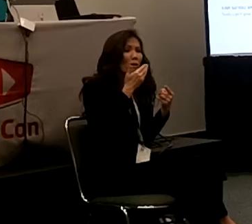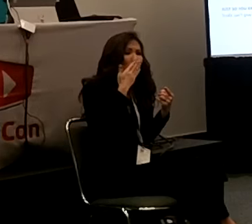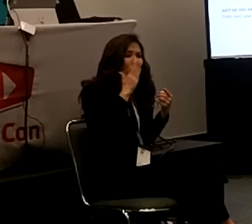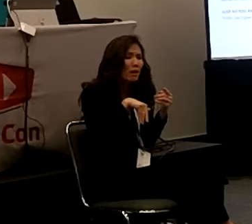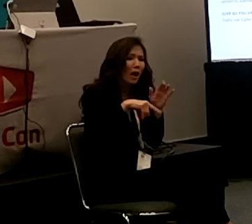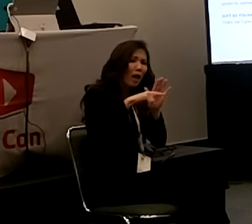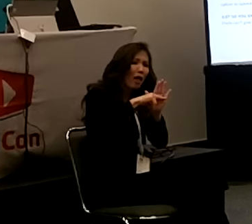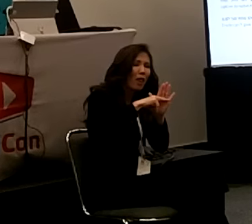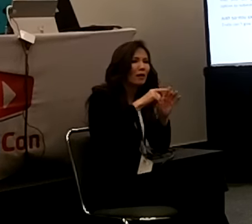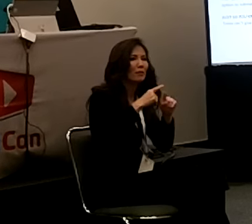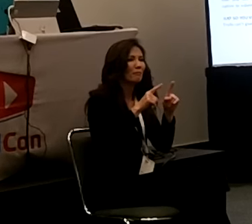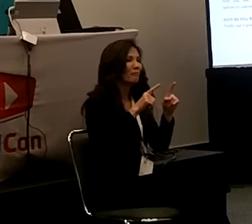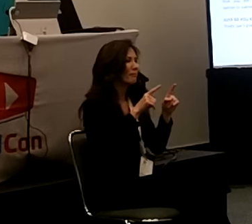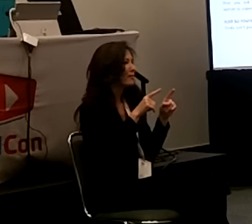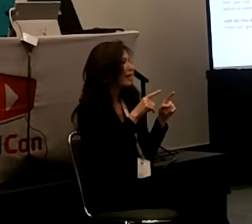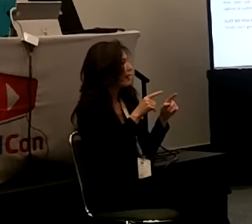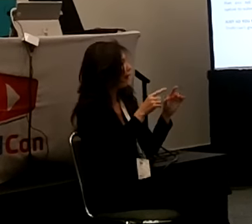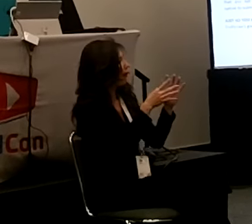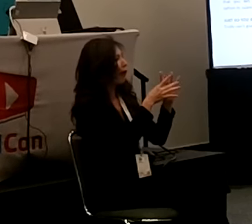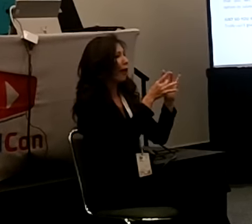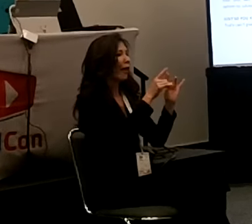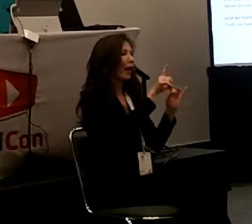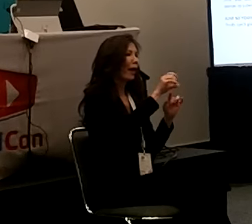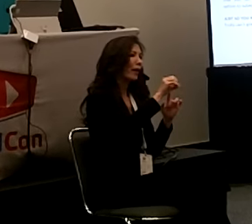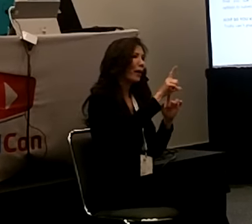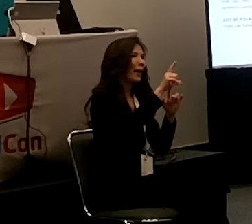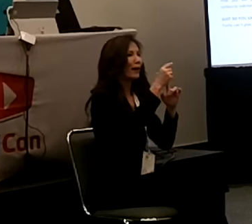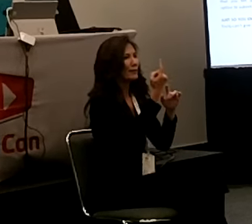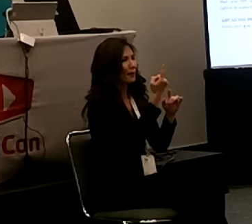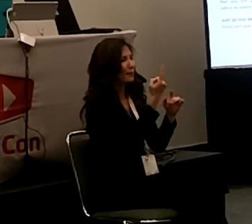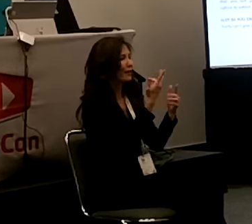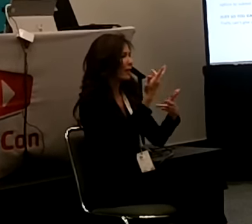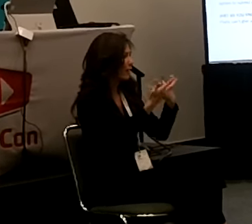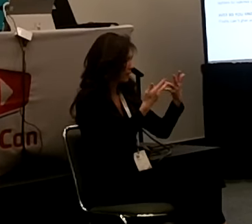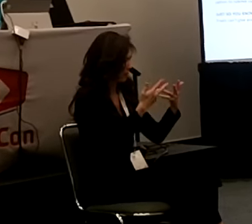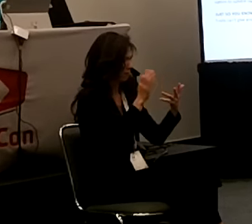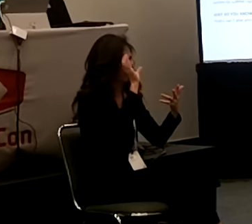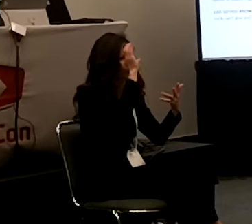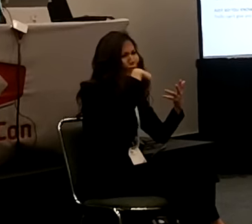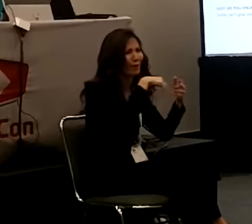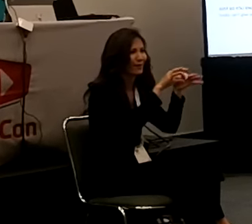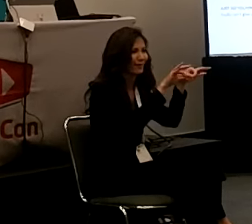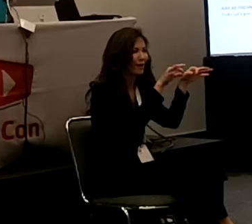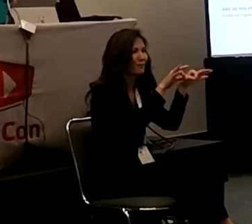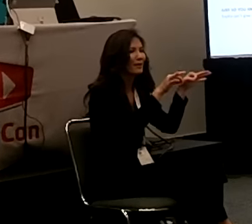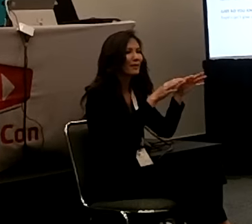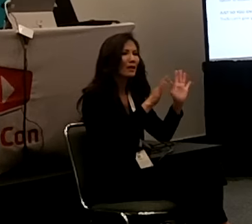"*makes awkward face*" or LOL, something something, makes some sort of joke, which I'm all for good jokes.